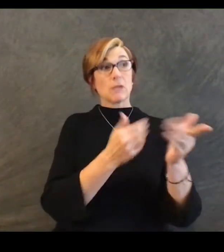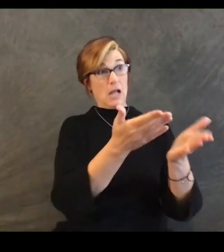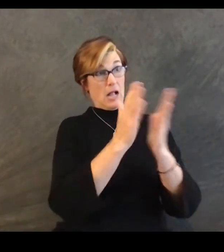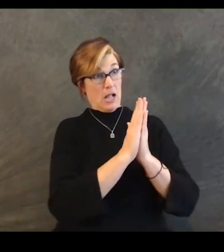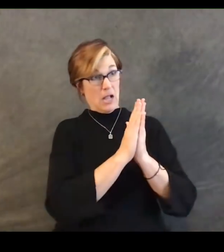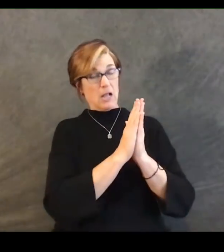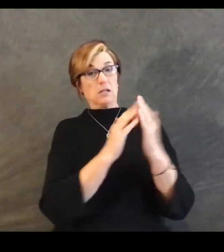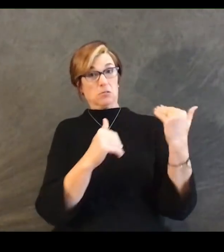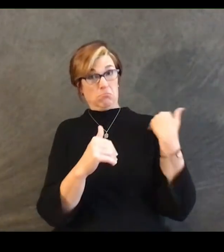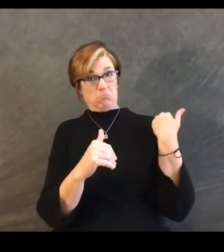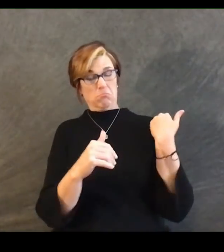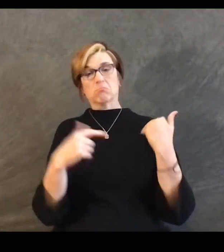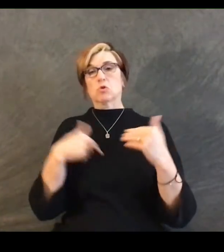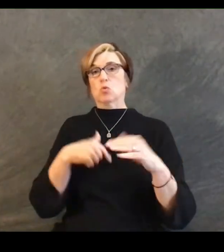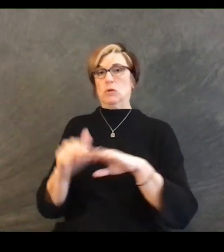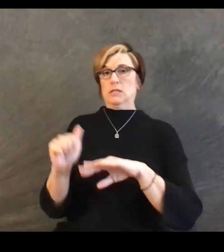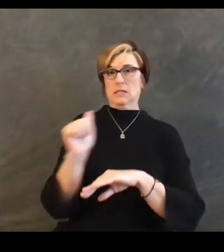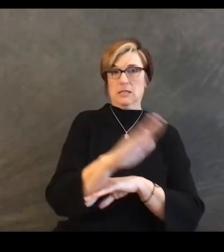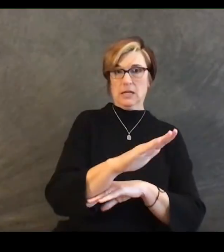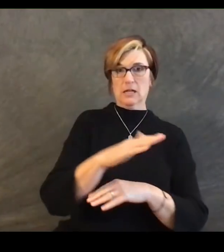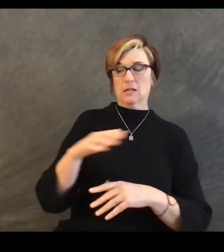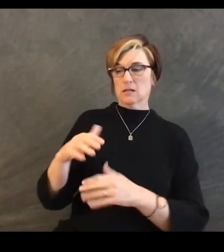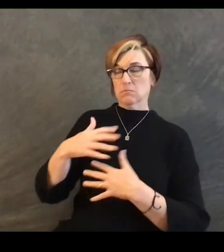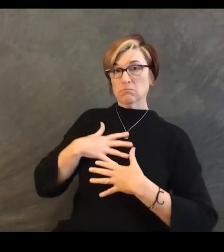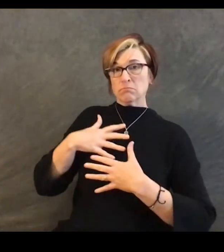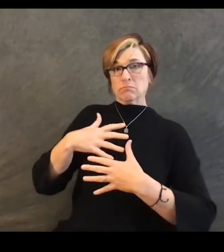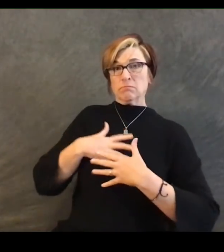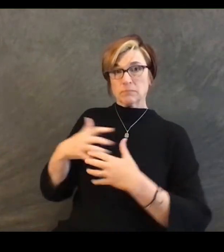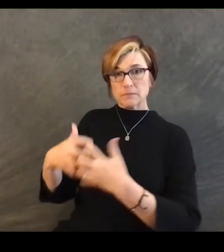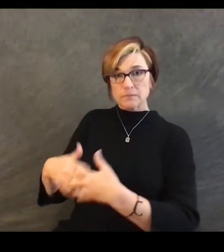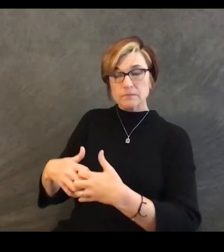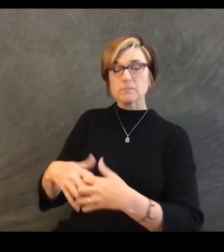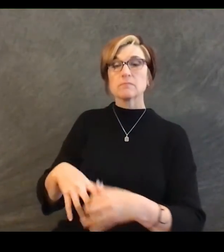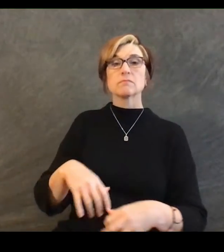Michigan we're sending them to Louisiana we sent additional ventilators to New